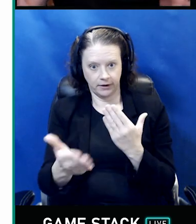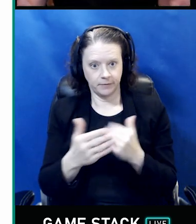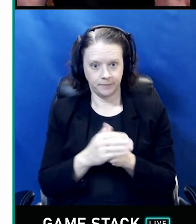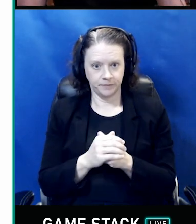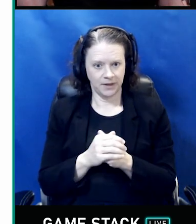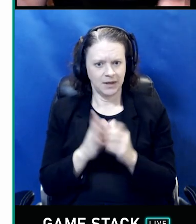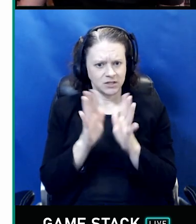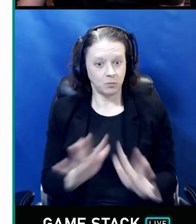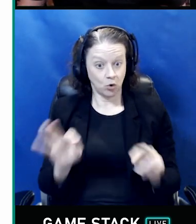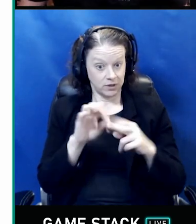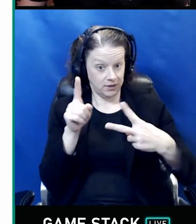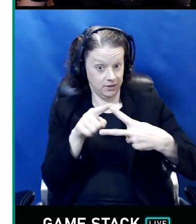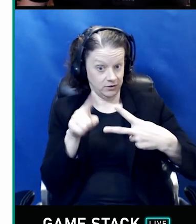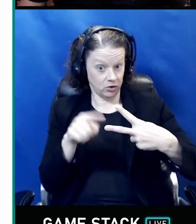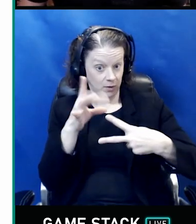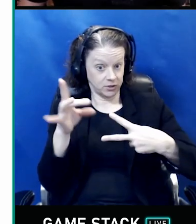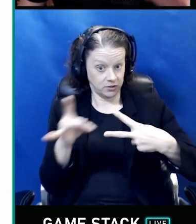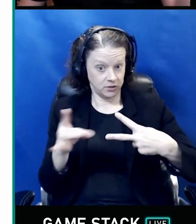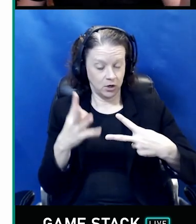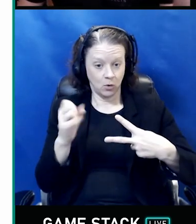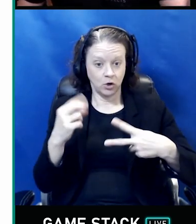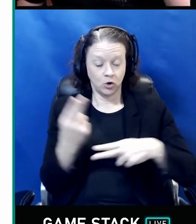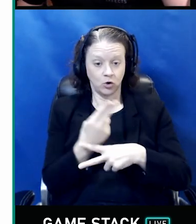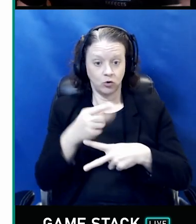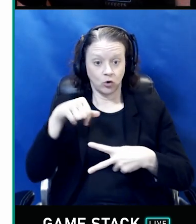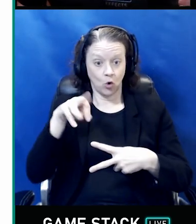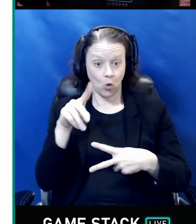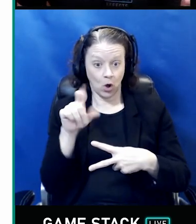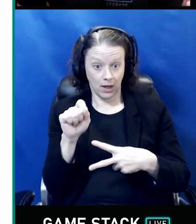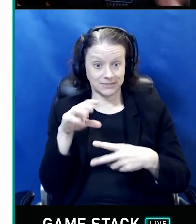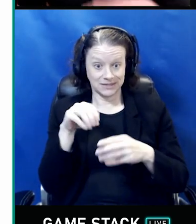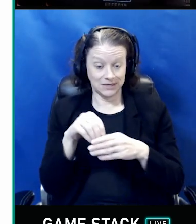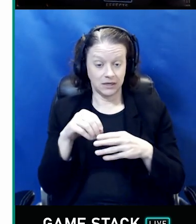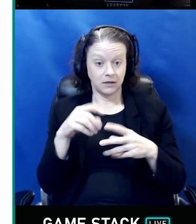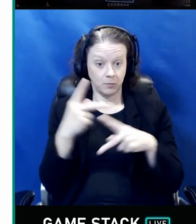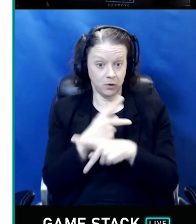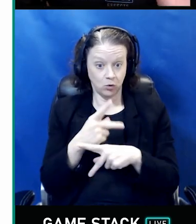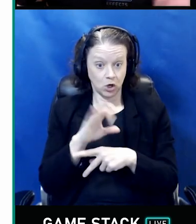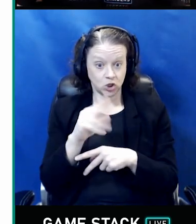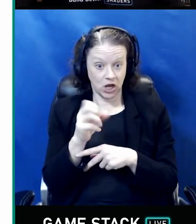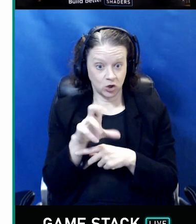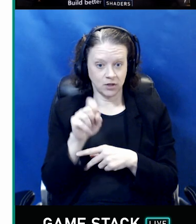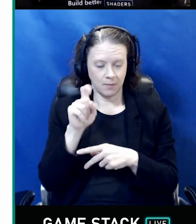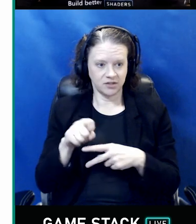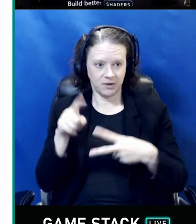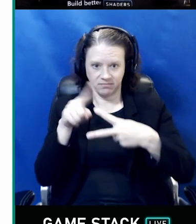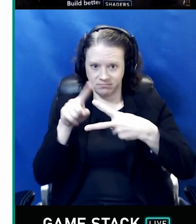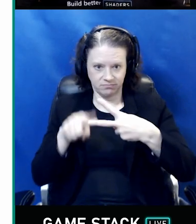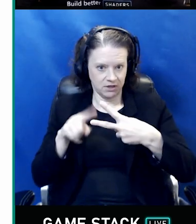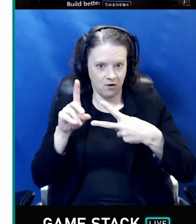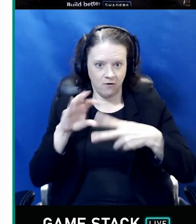options. If you want to use quads and compute shaders, it has to be one of these two forms. Anything else and derivative operations are disallowed.